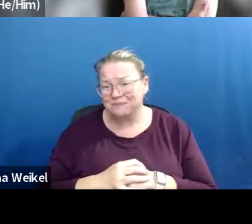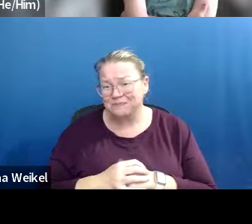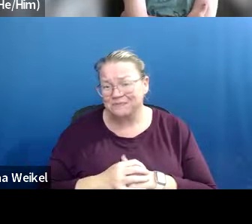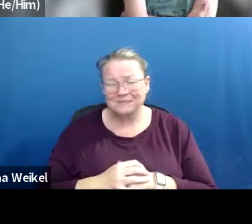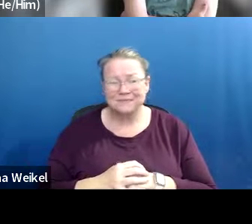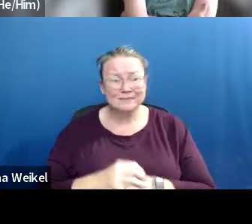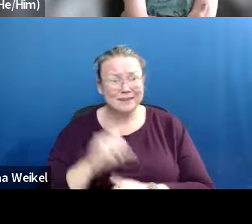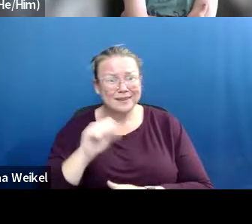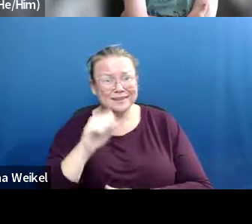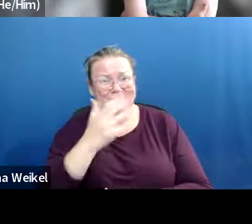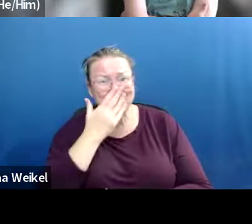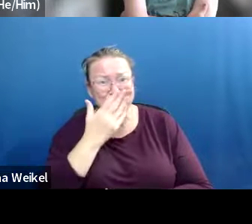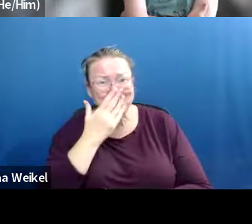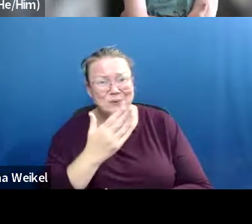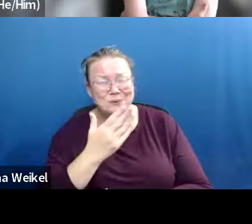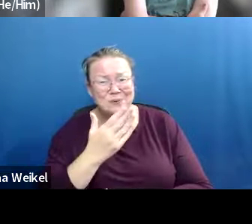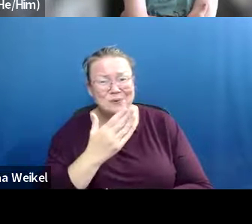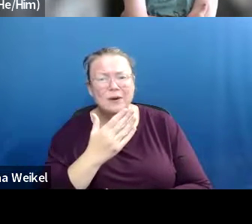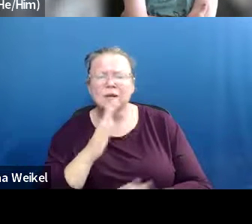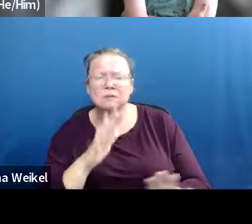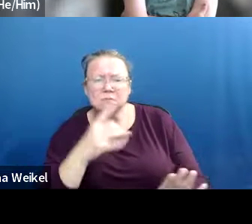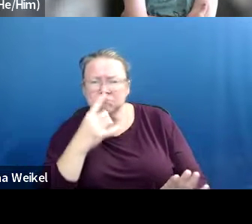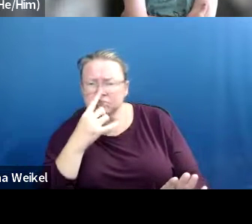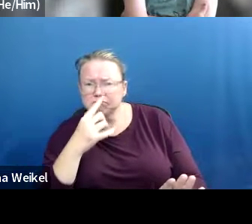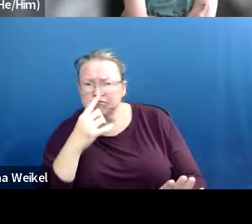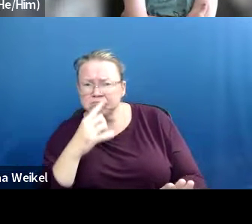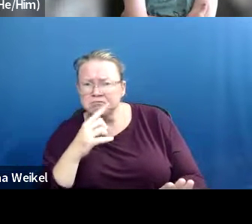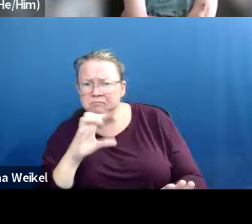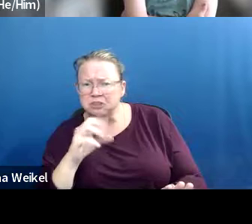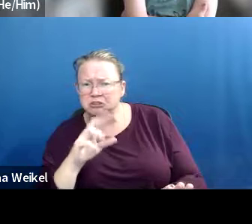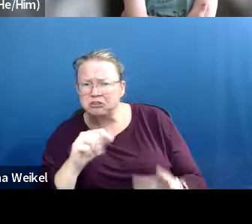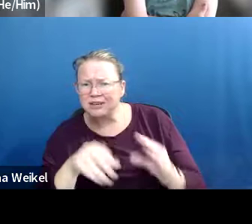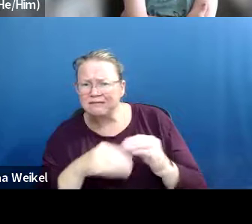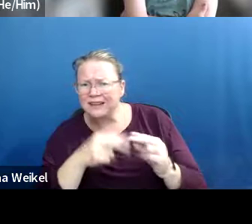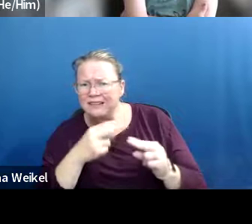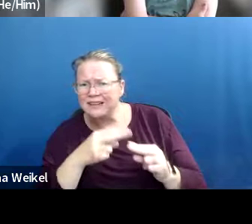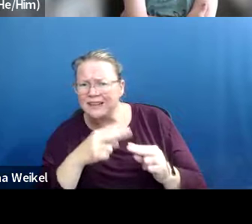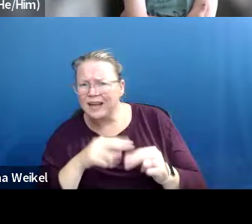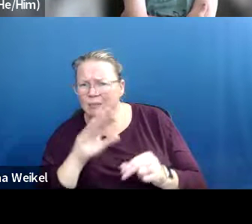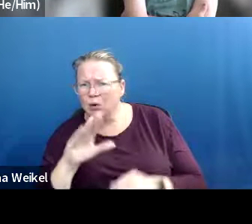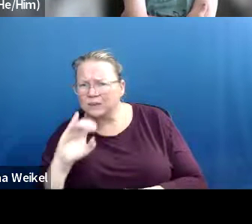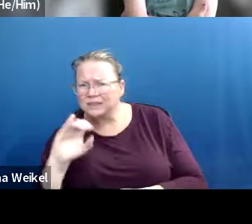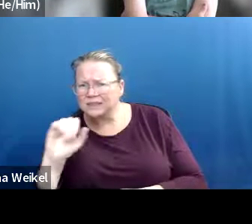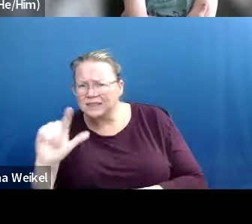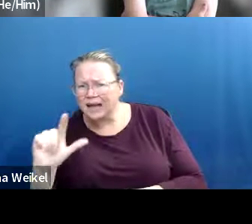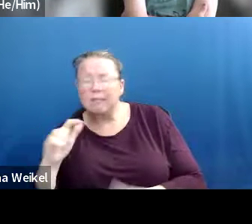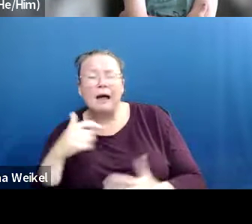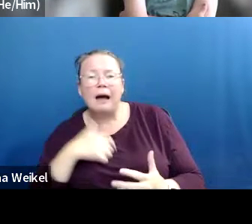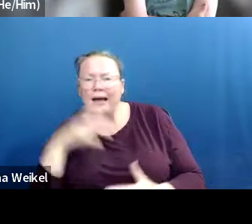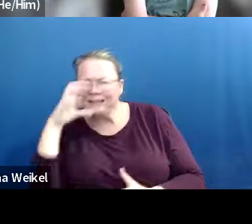Rosie Vazquez: Yes, thank you. Could you put in the chat the name of your guises so just cause I missed the beginning.